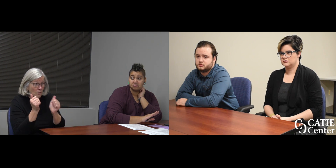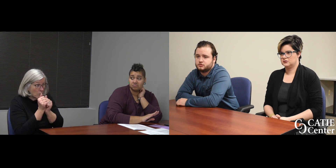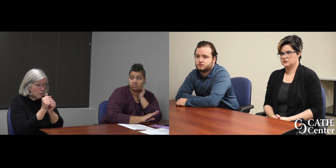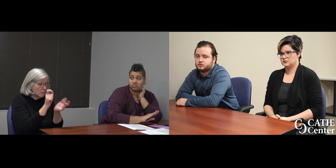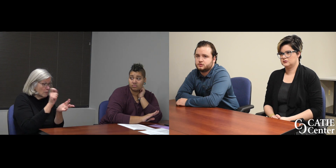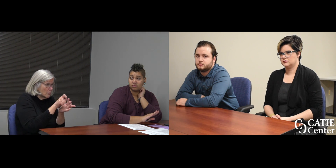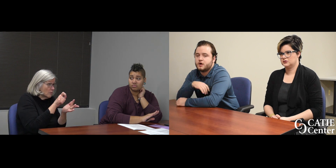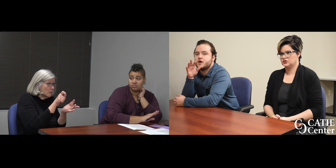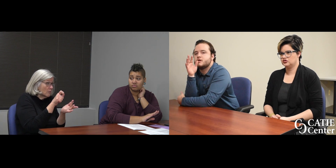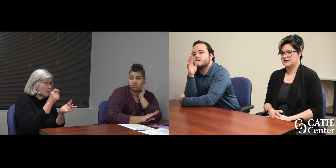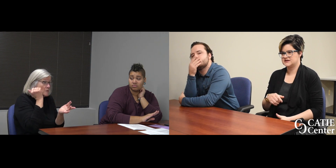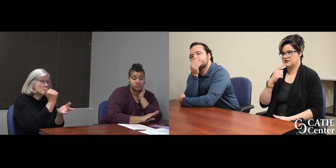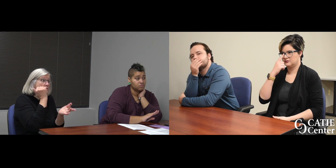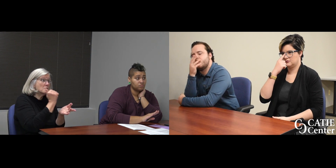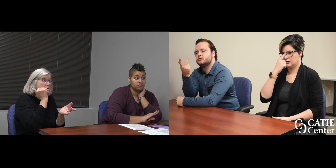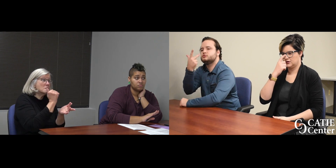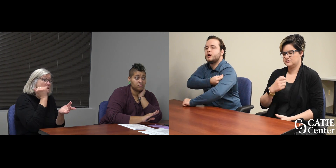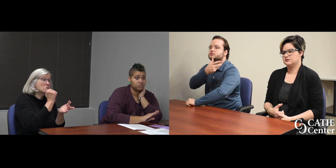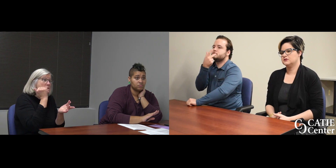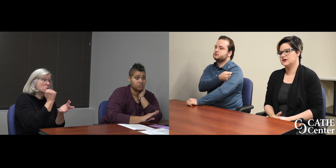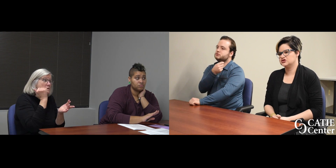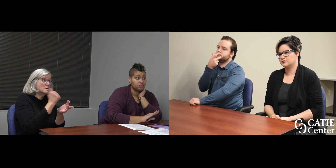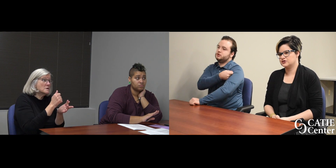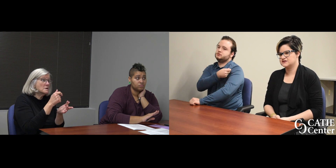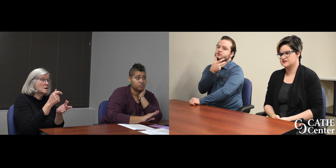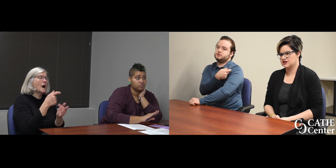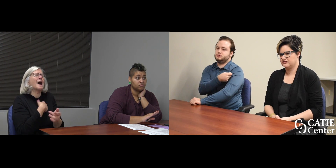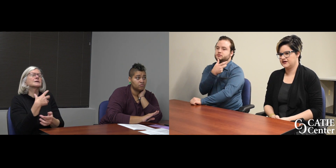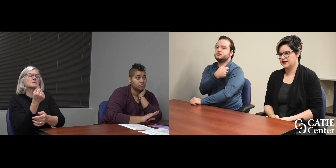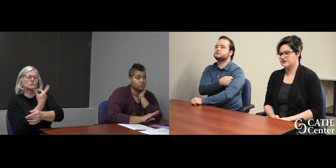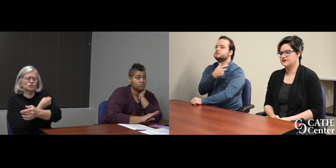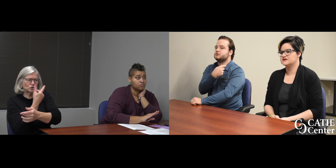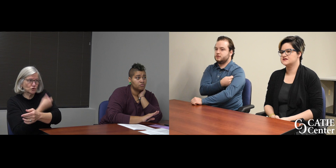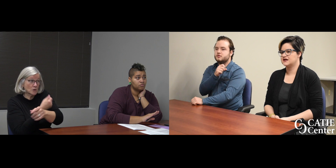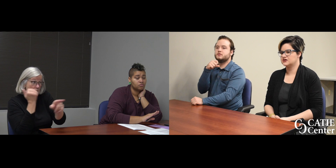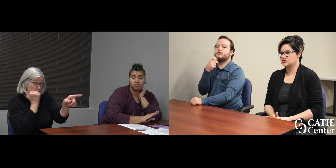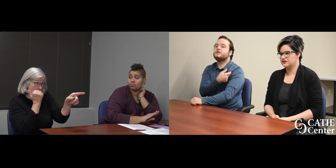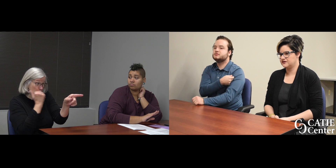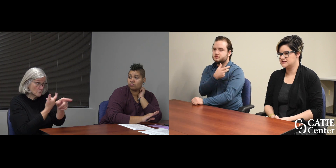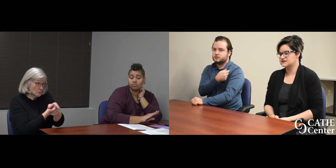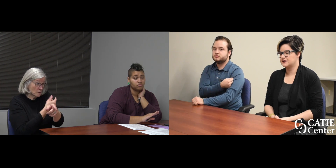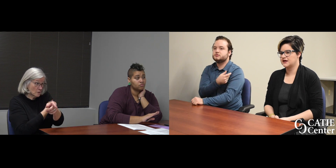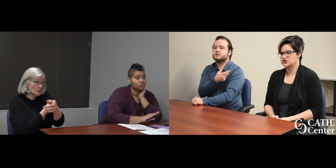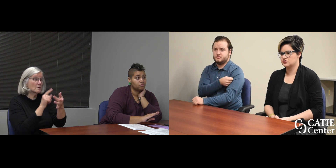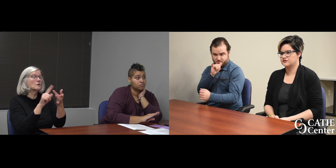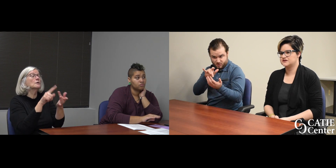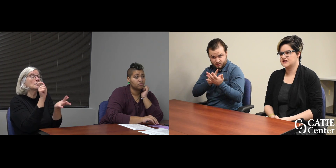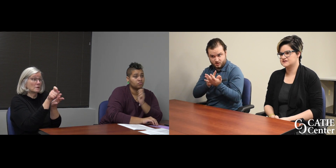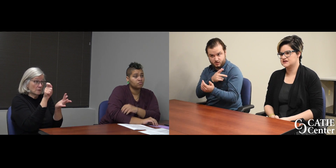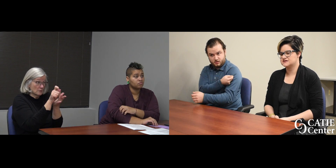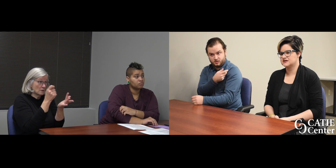I: I don't. The interpreter is clarifying